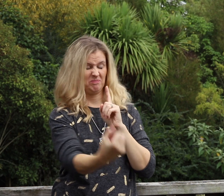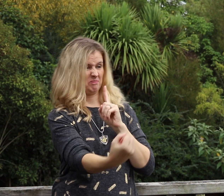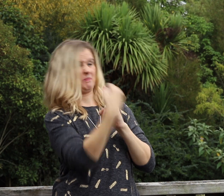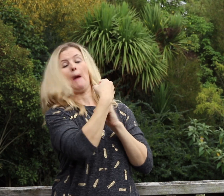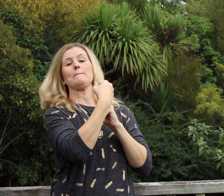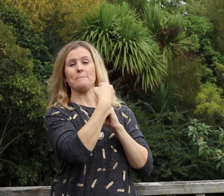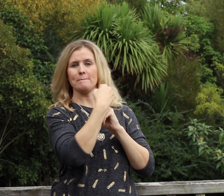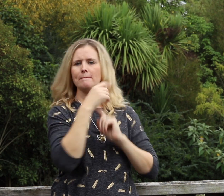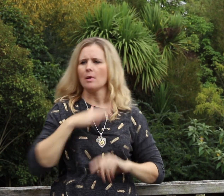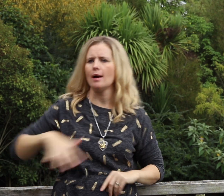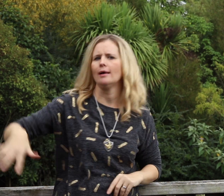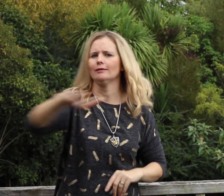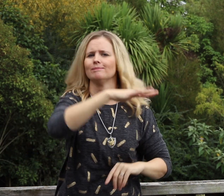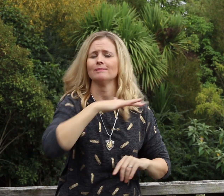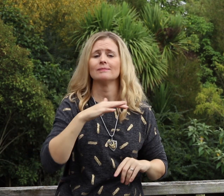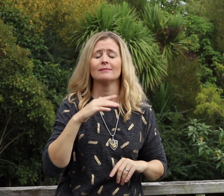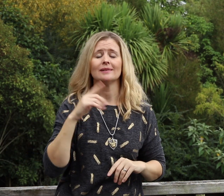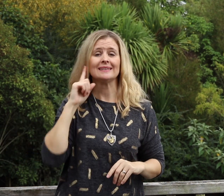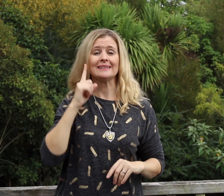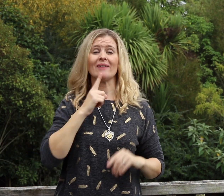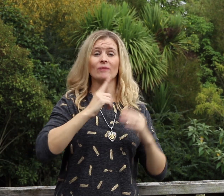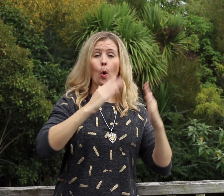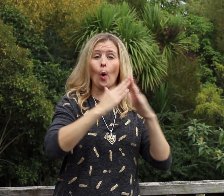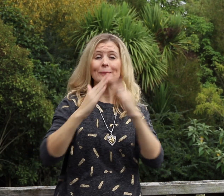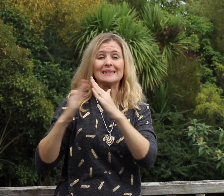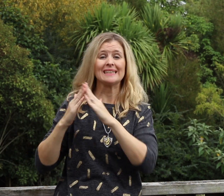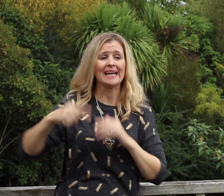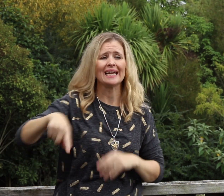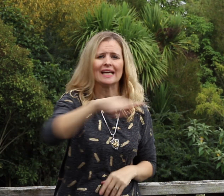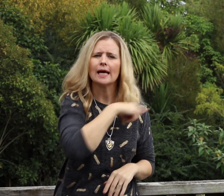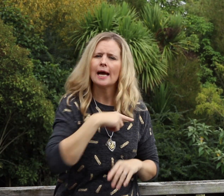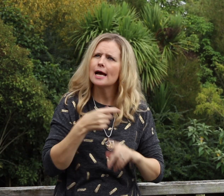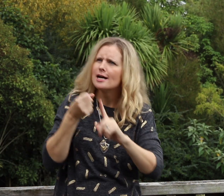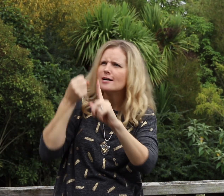like many other countries, that we see. However, here in New Zealand,